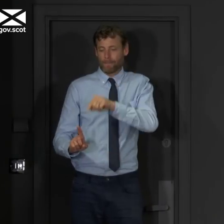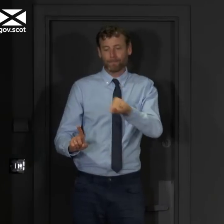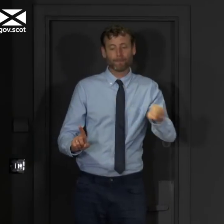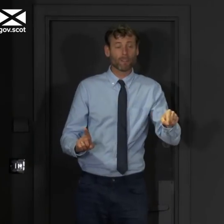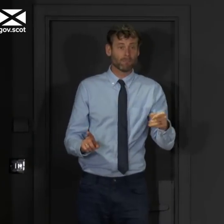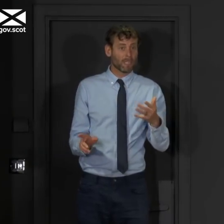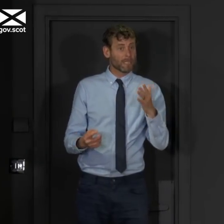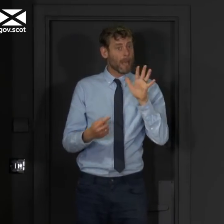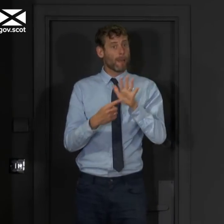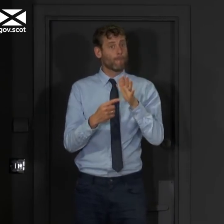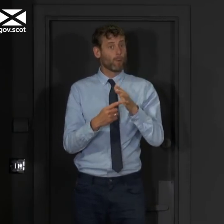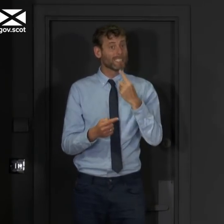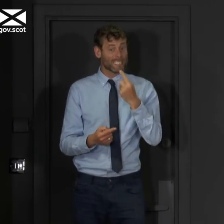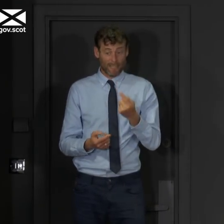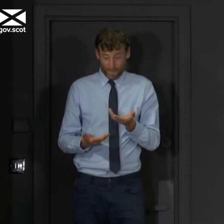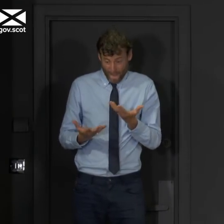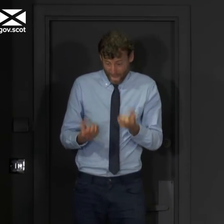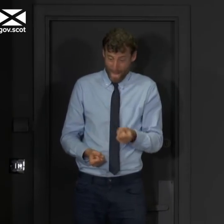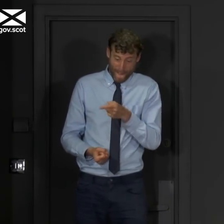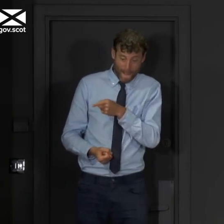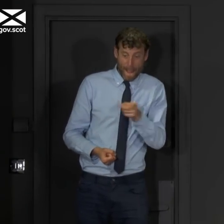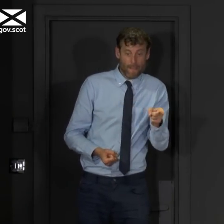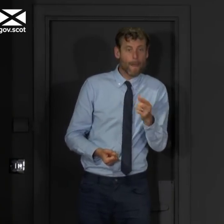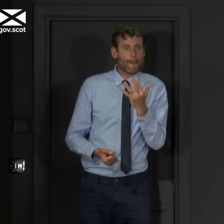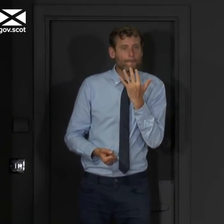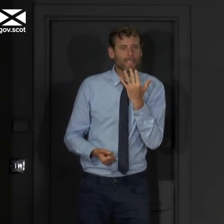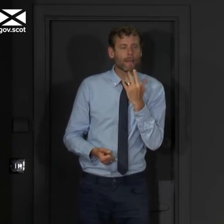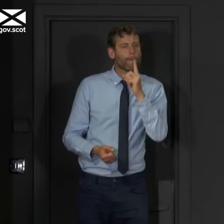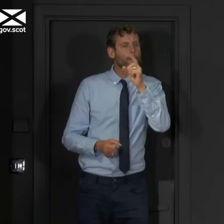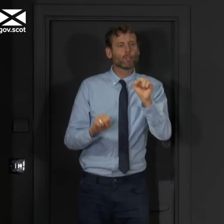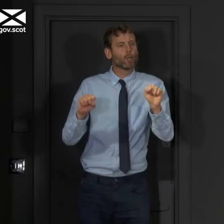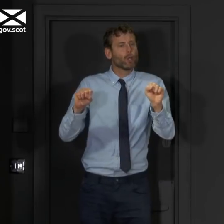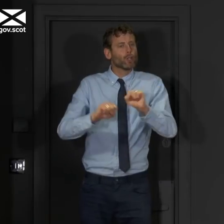about that. We haven't yet done the looked back in a sort of detailed enough way yet